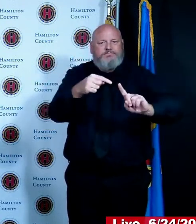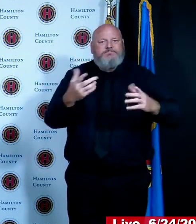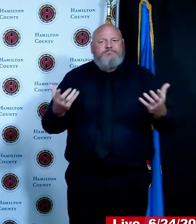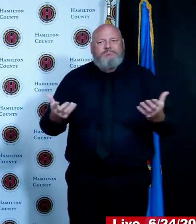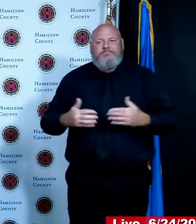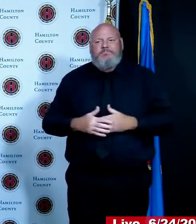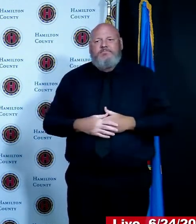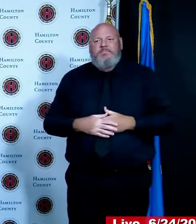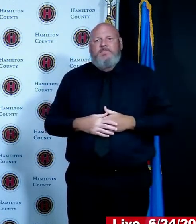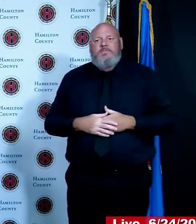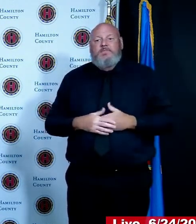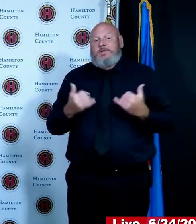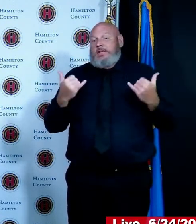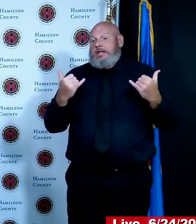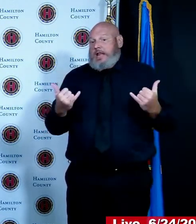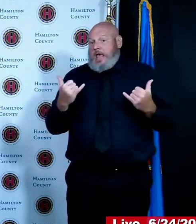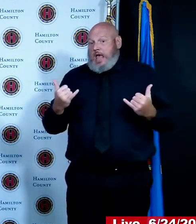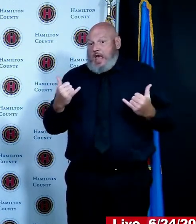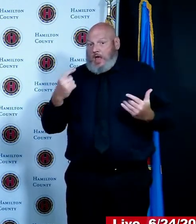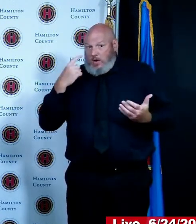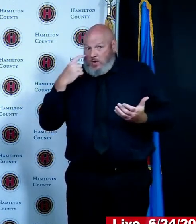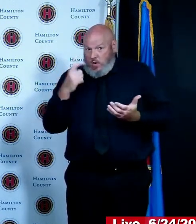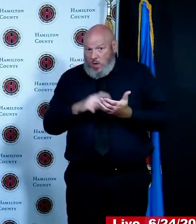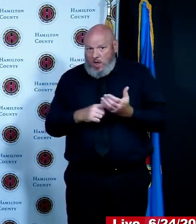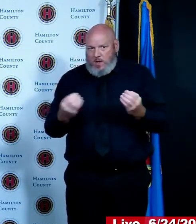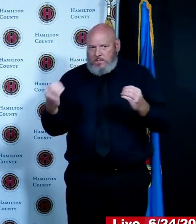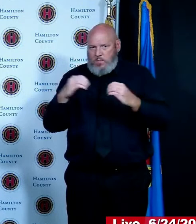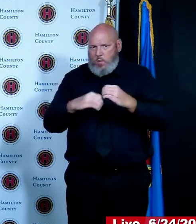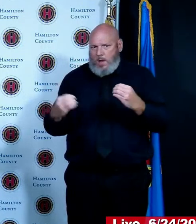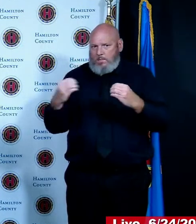wasn't until recently that we were able to test this group so that's a good